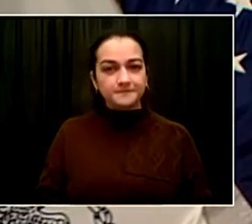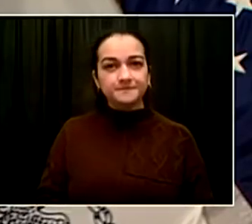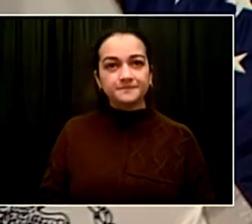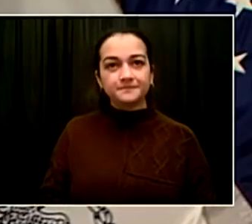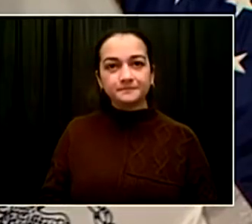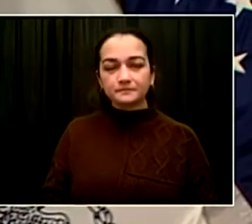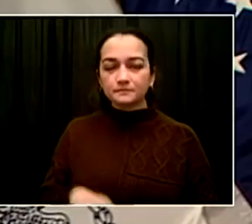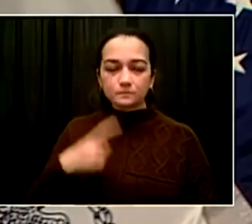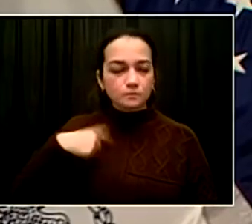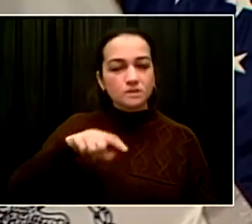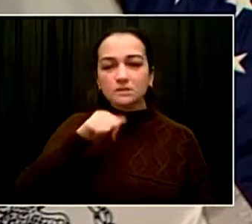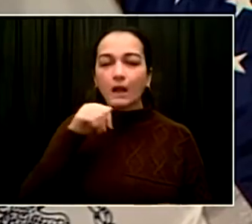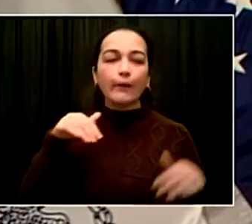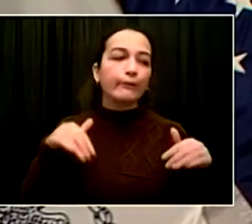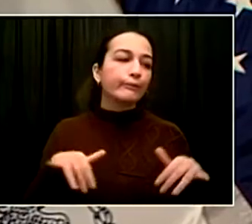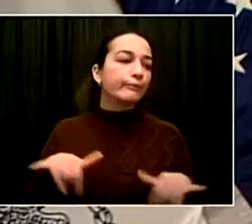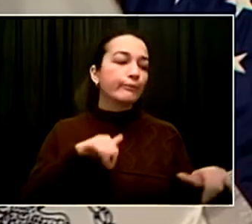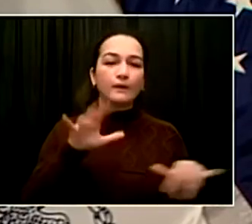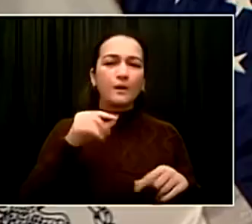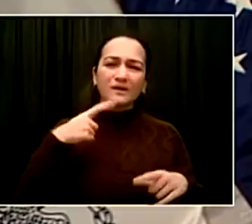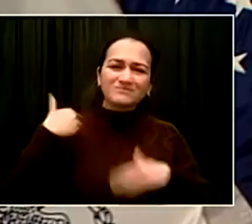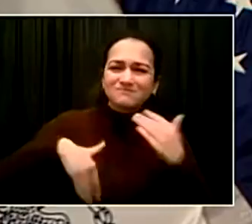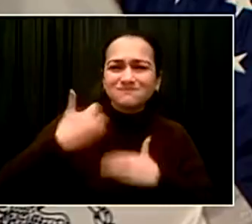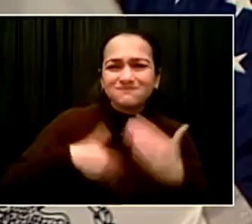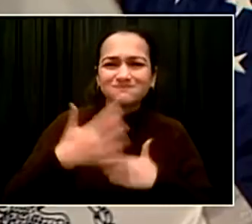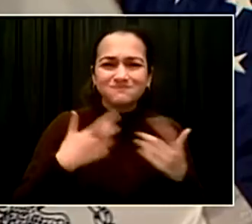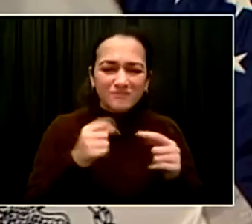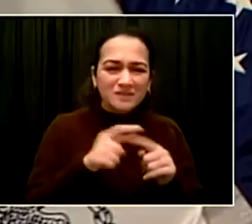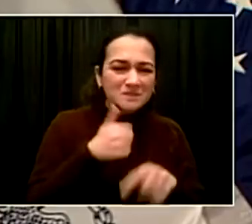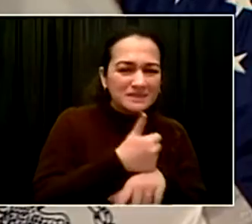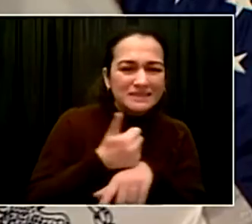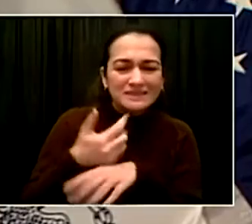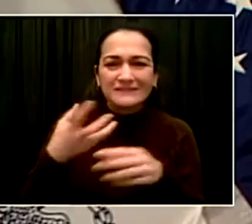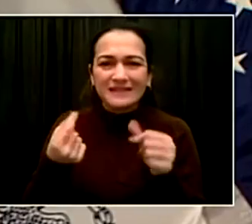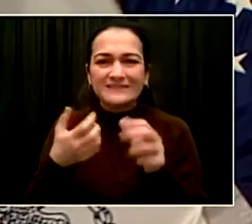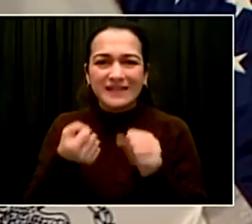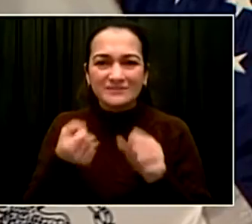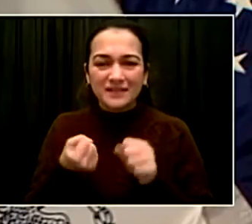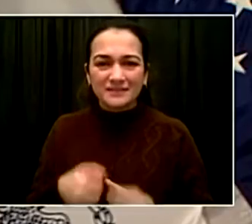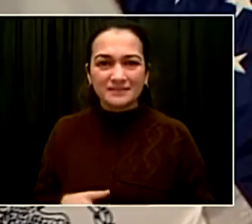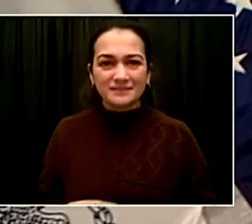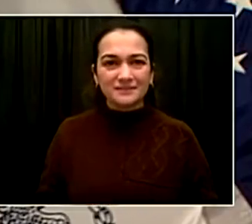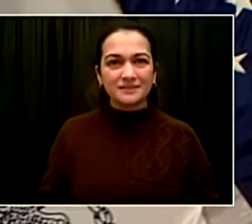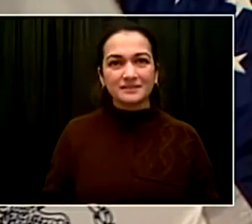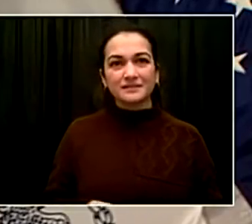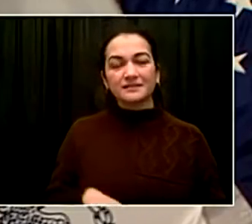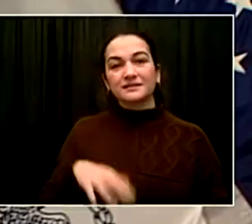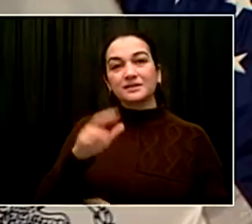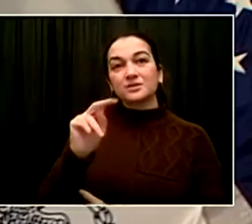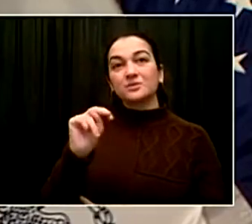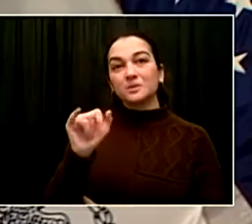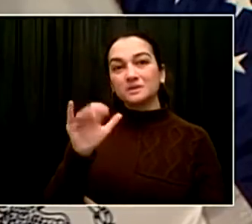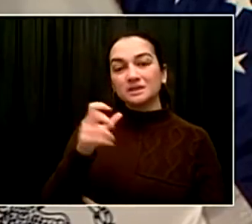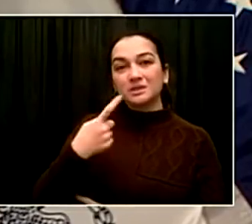THE GOOD NEWS IS, THE CITY HAS BEEN THROUGH SO MANY VERSIONS